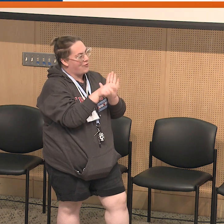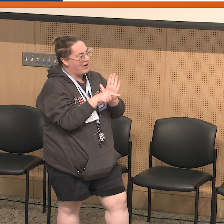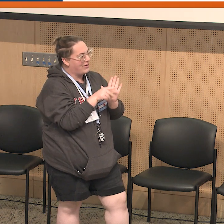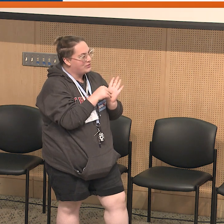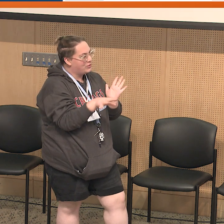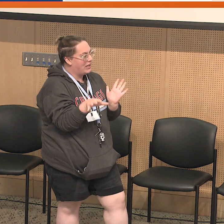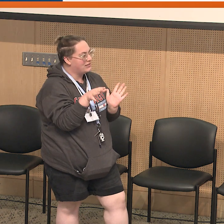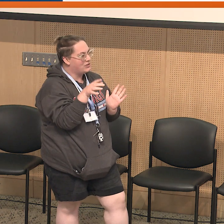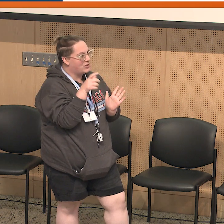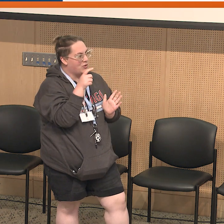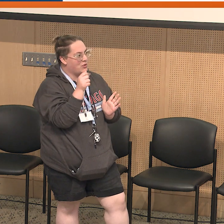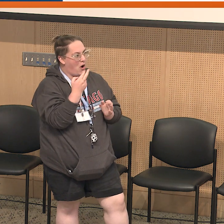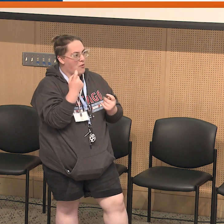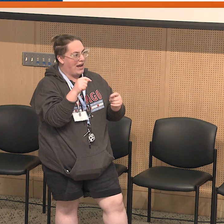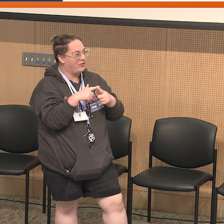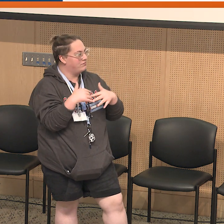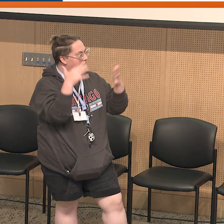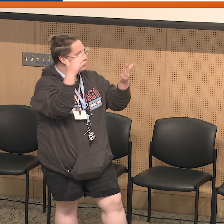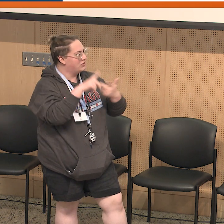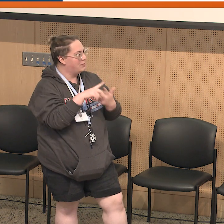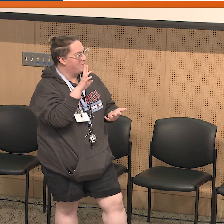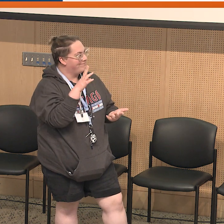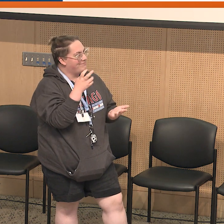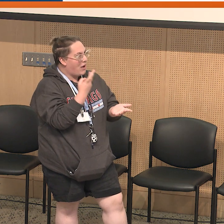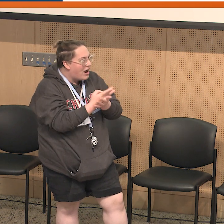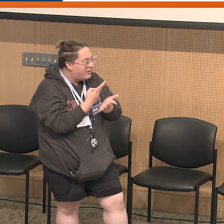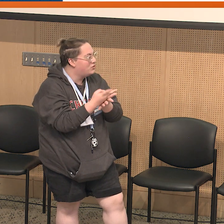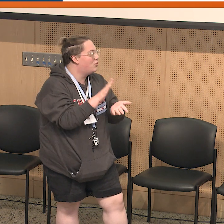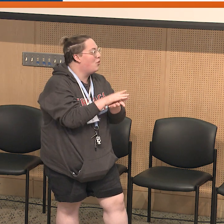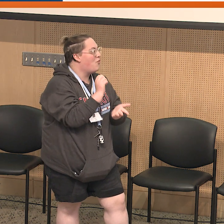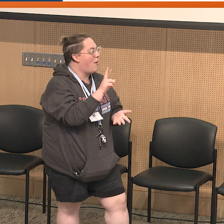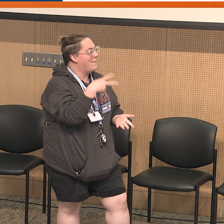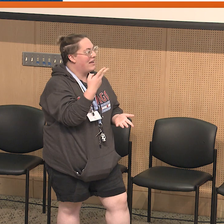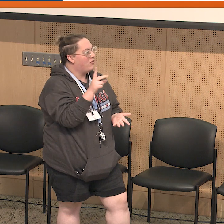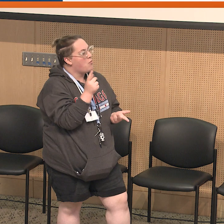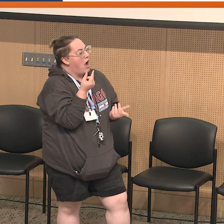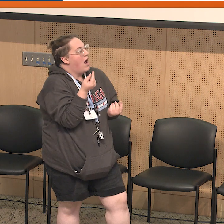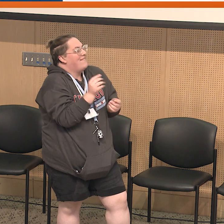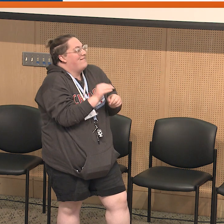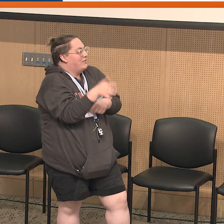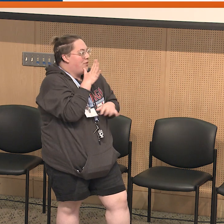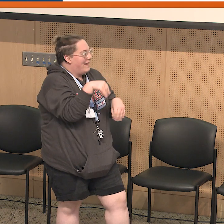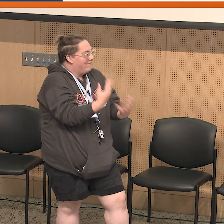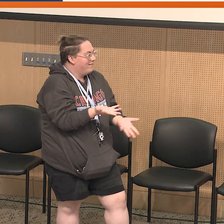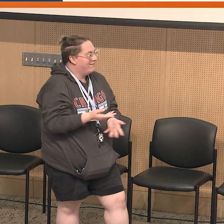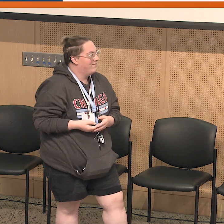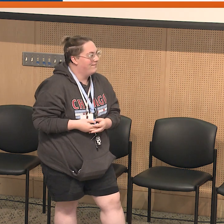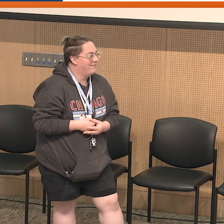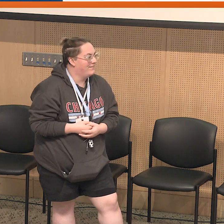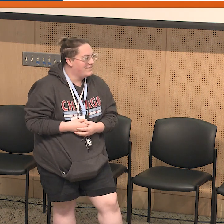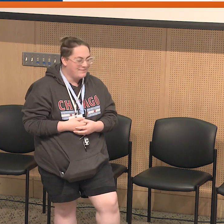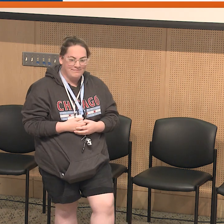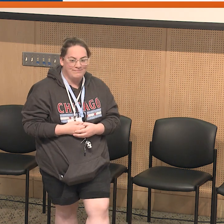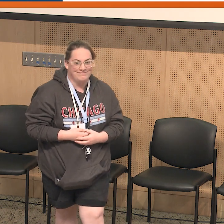I was wondering about graduate school or a PhD in my future. I wondered if you have any advice for me as I'm exploring that.